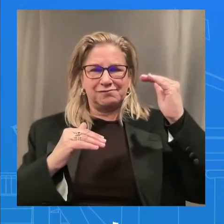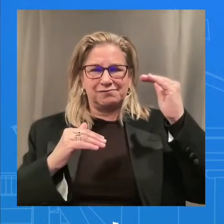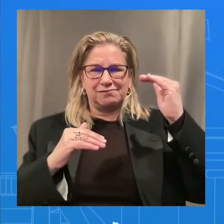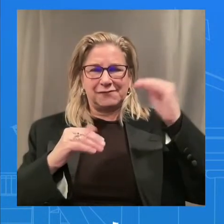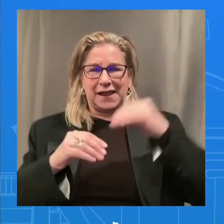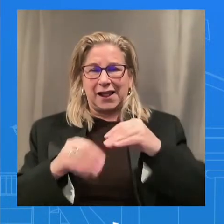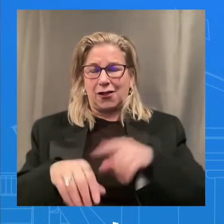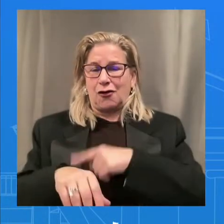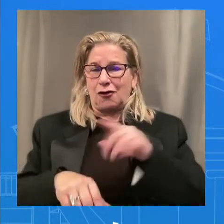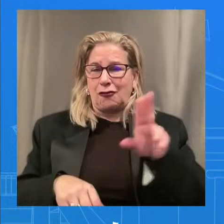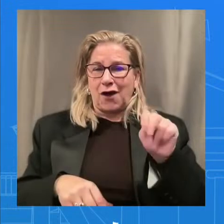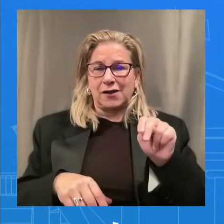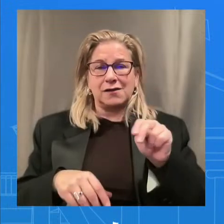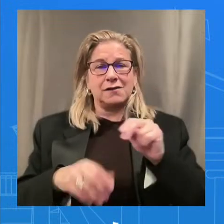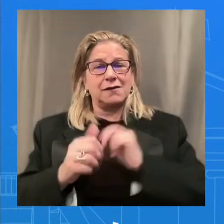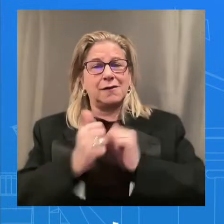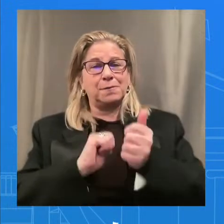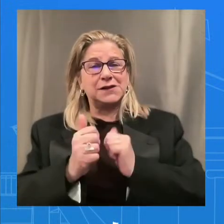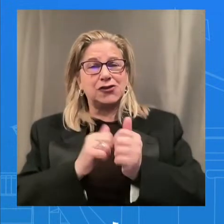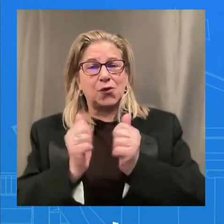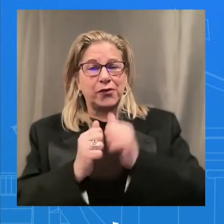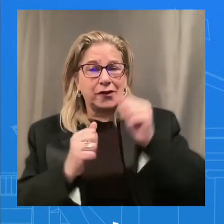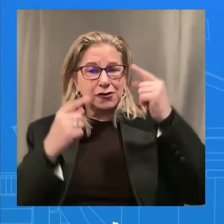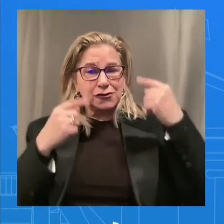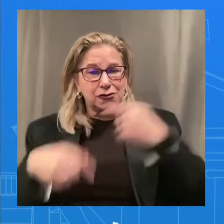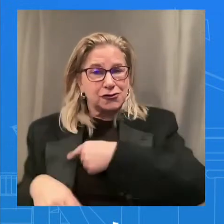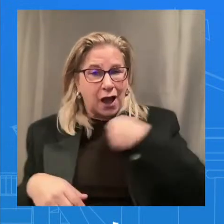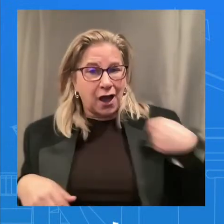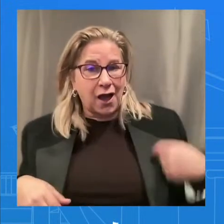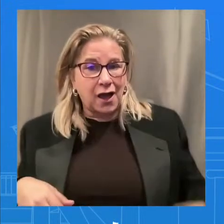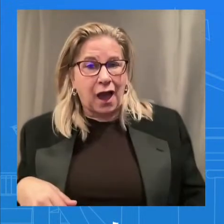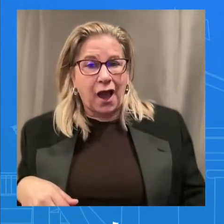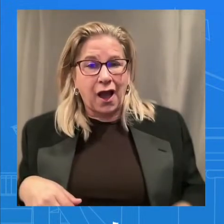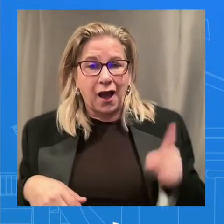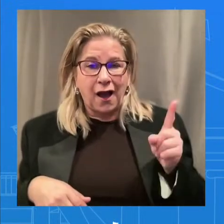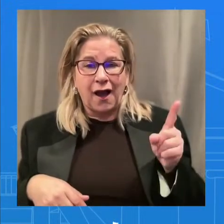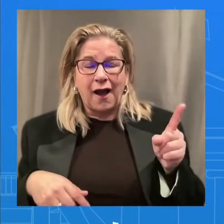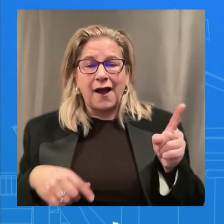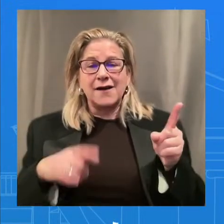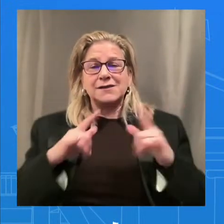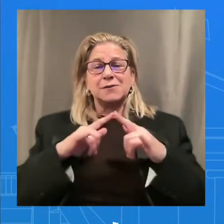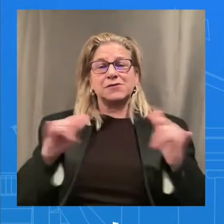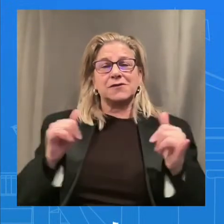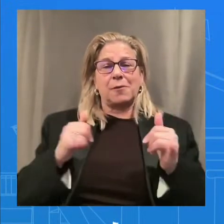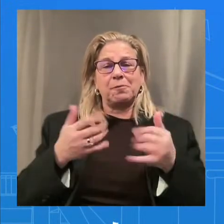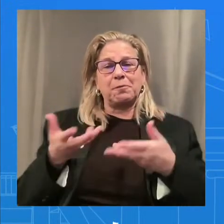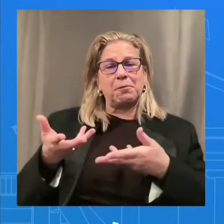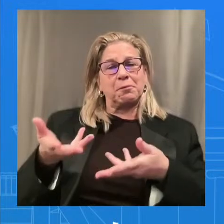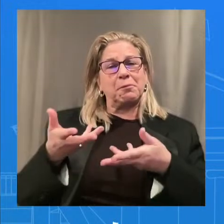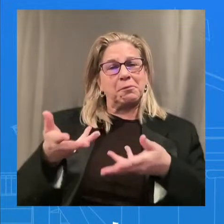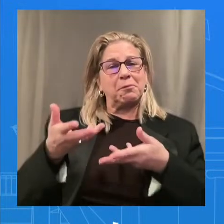And did we do so while stabilizing the relationship so that we’re not tipping over into conflict? Yes.